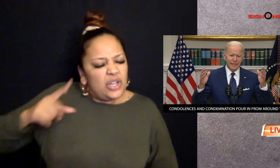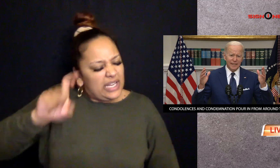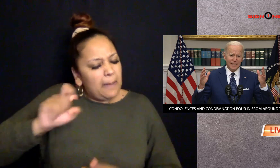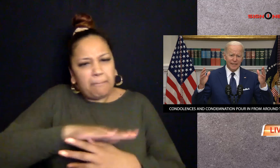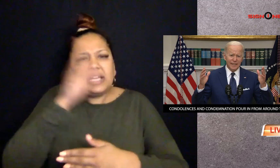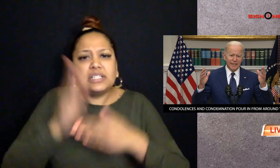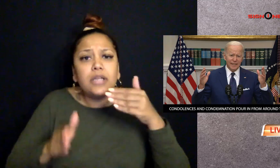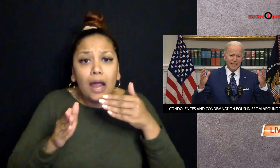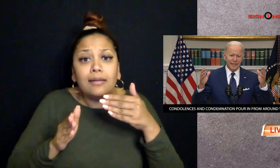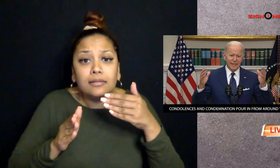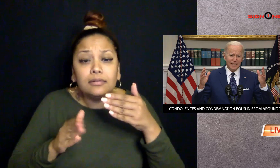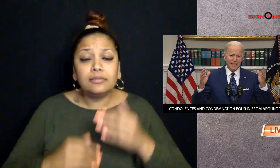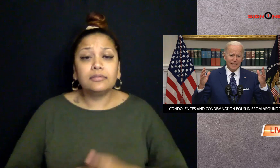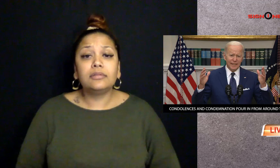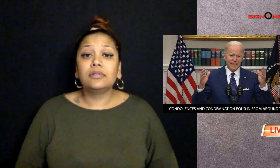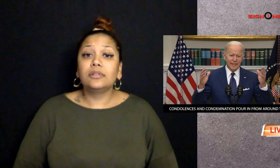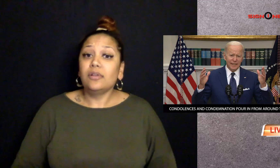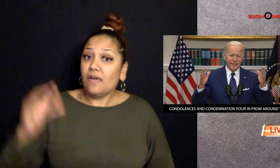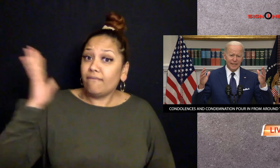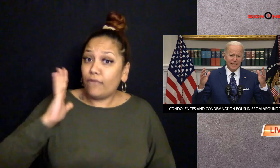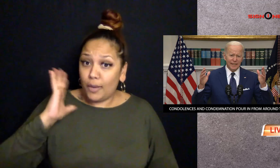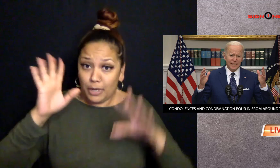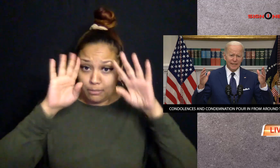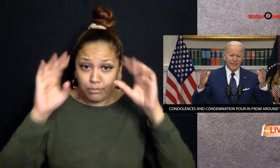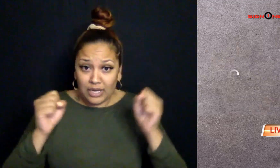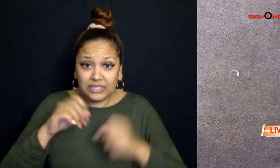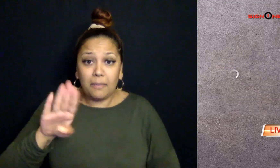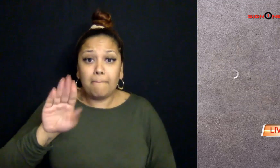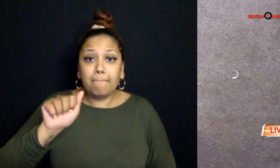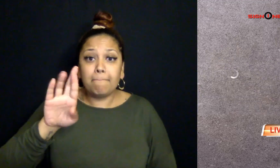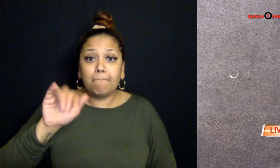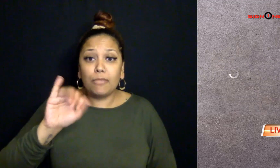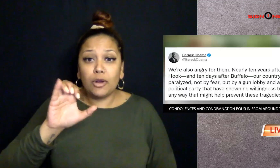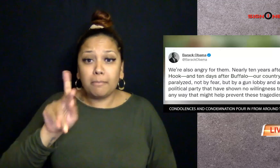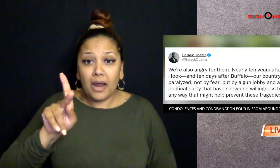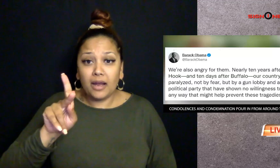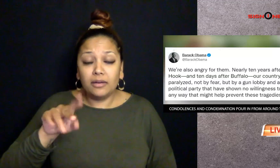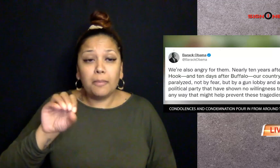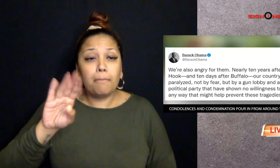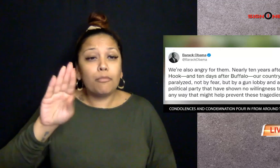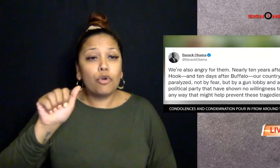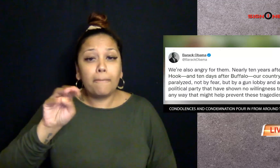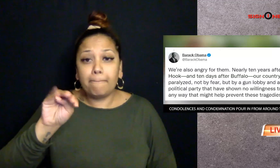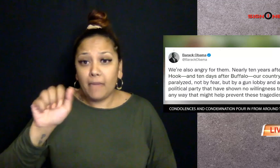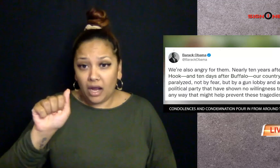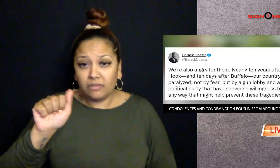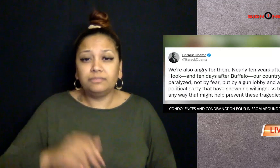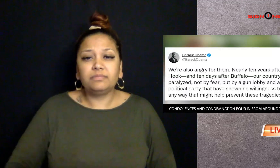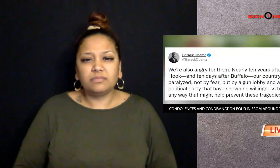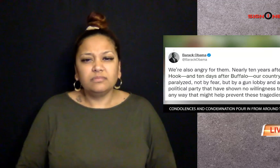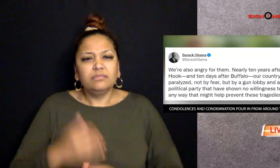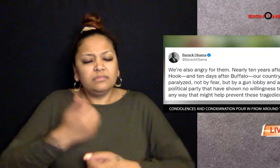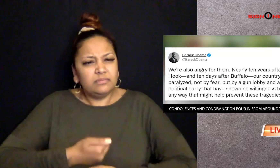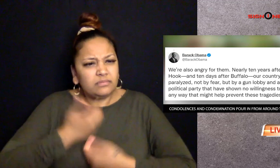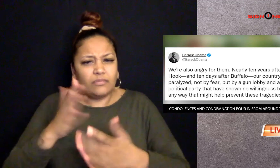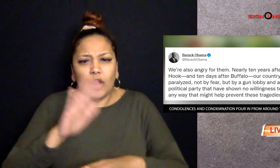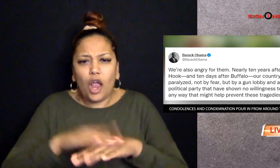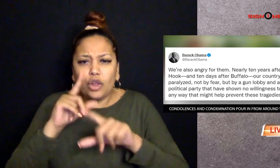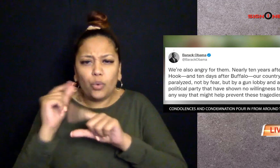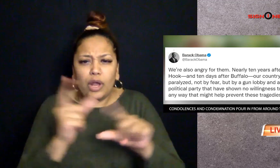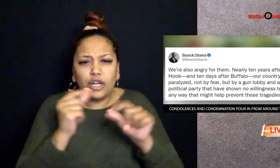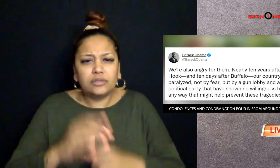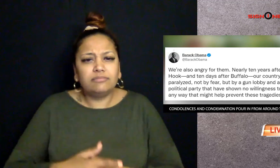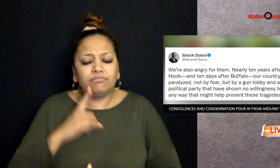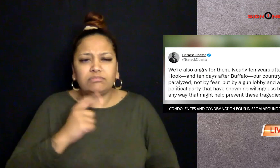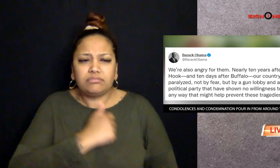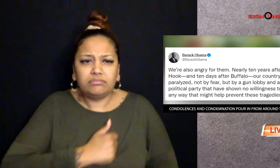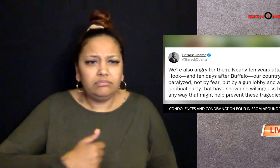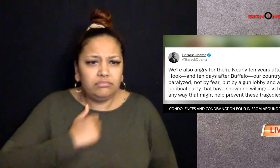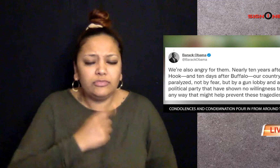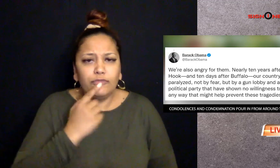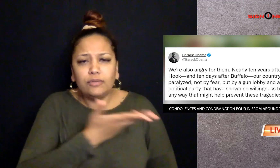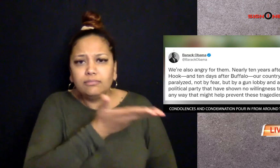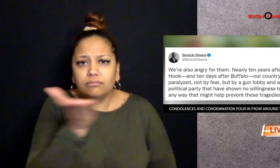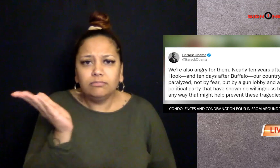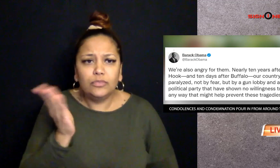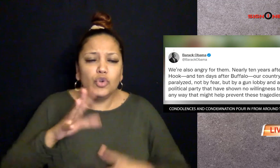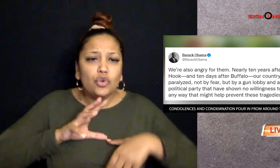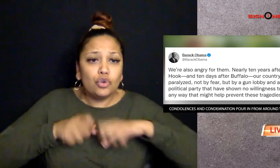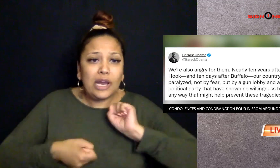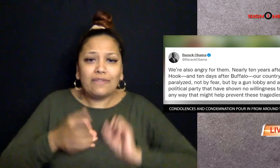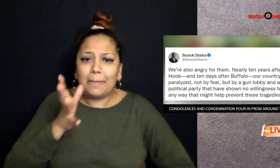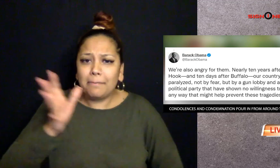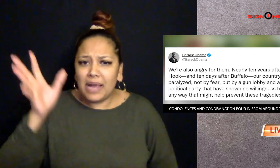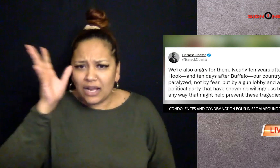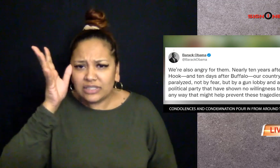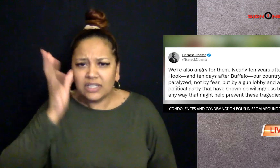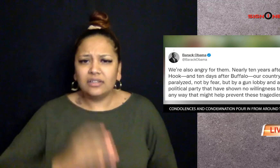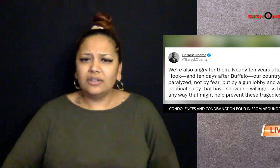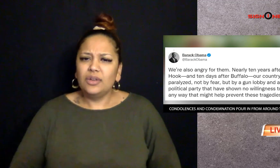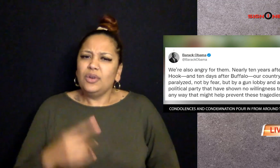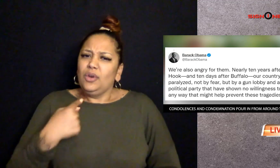gut what needs to be done former president Barack Obama tweeted condolences